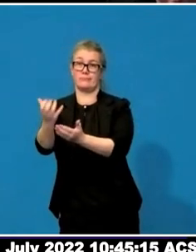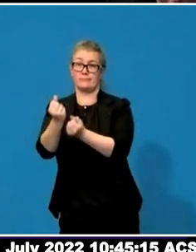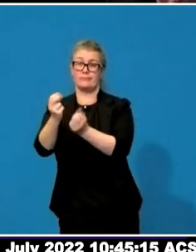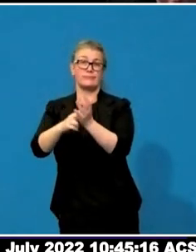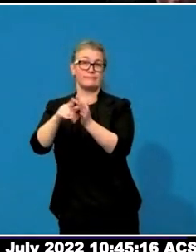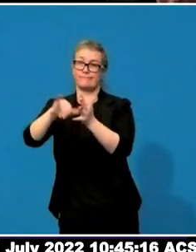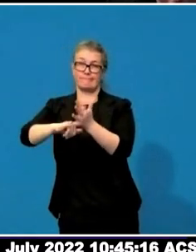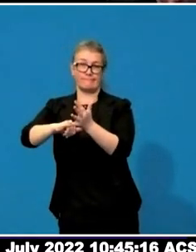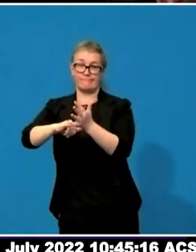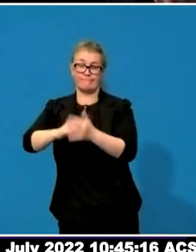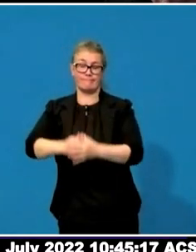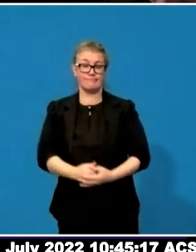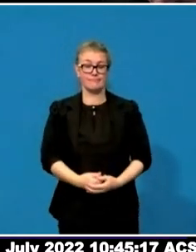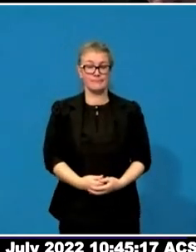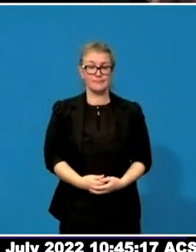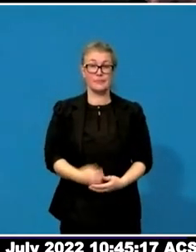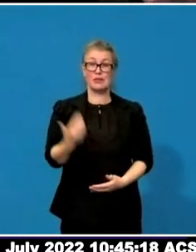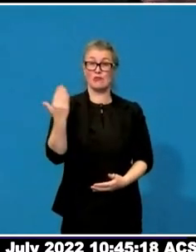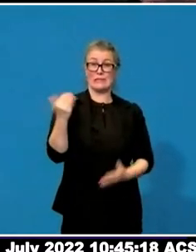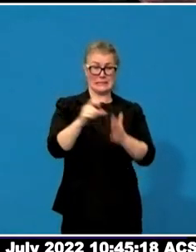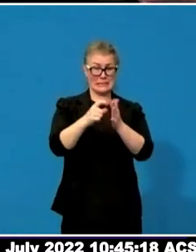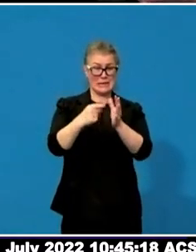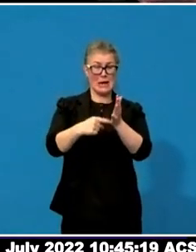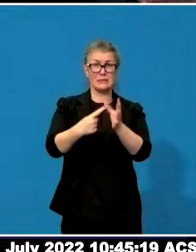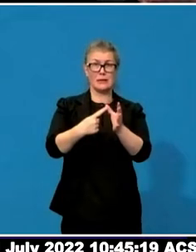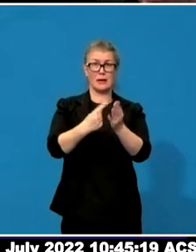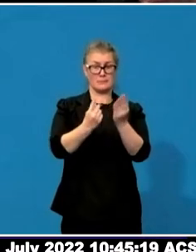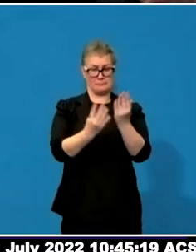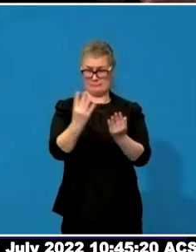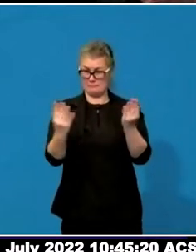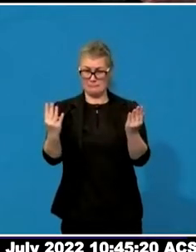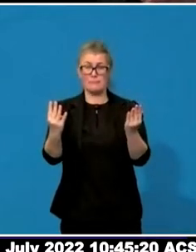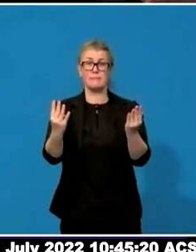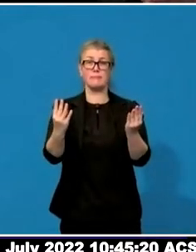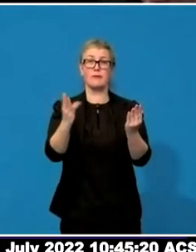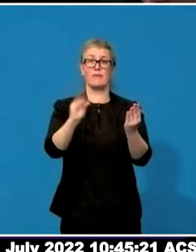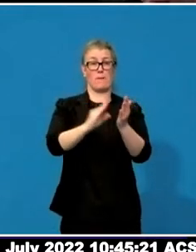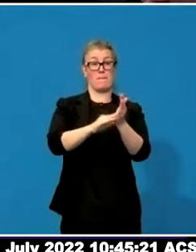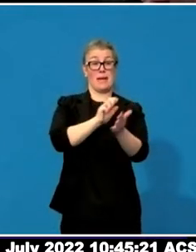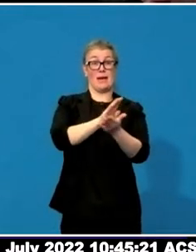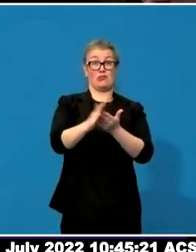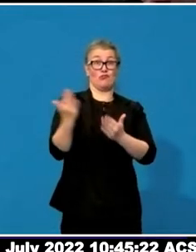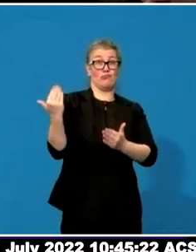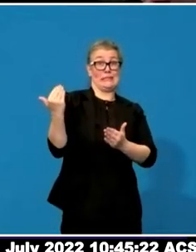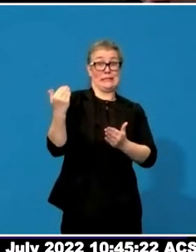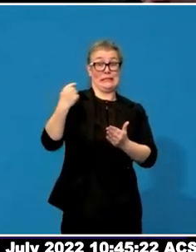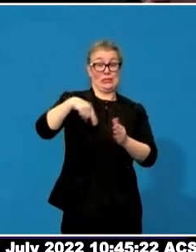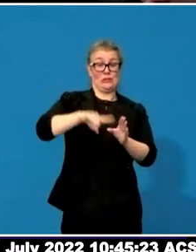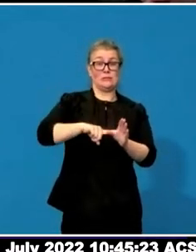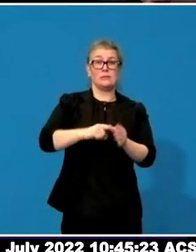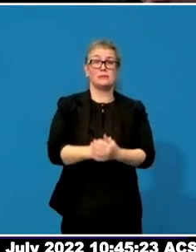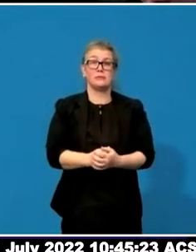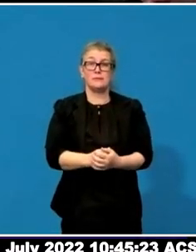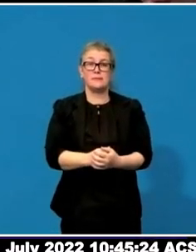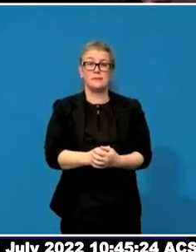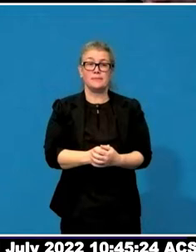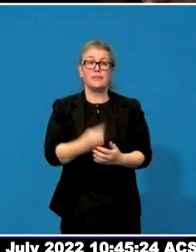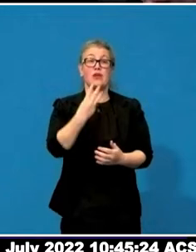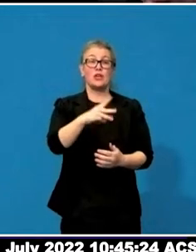Recently released data indicates that as of 31 March 2022, there were 37,313 NDIS